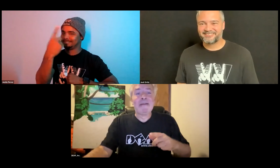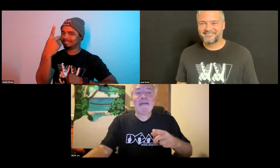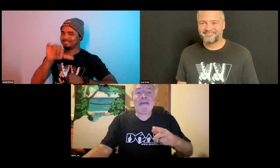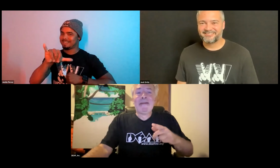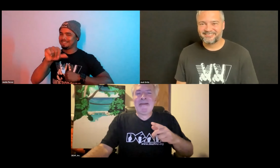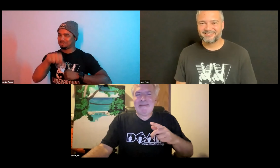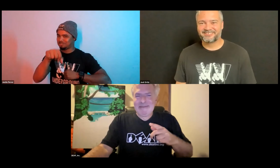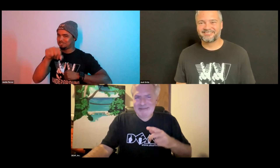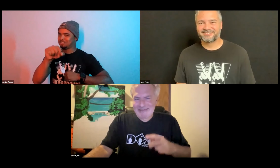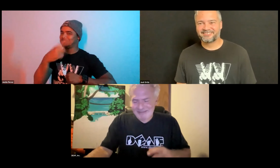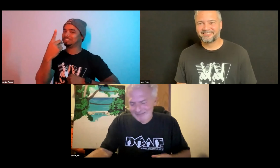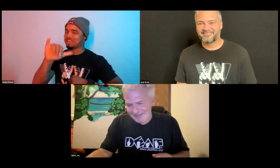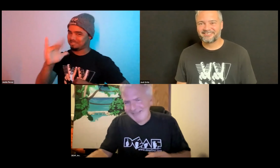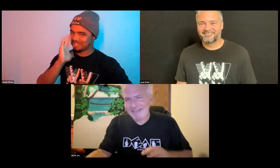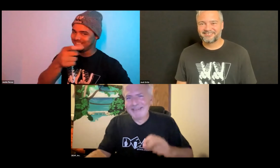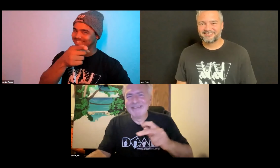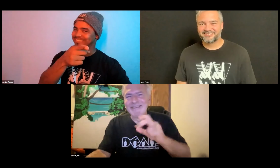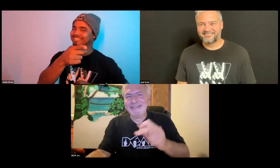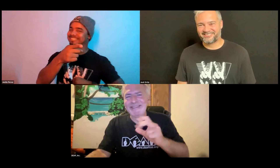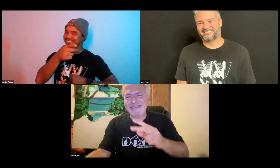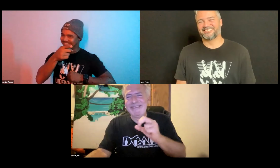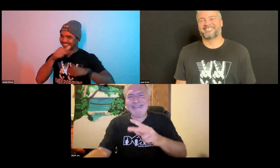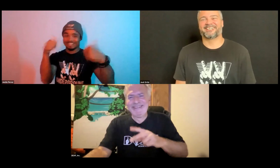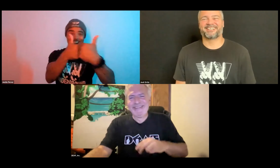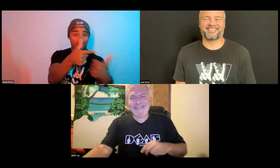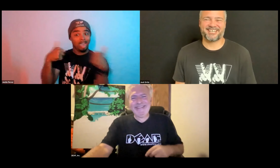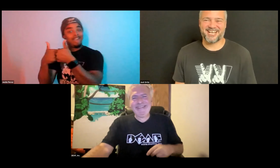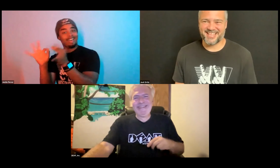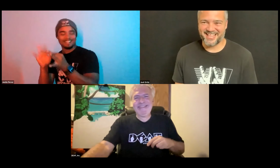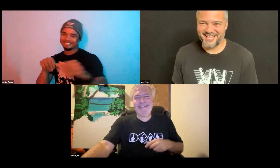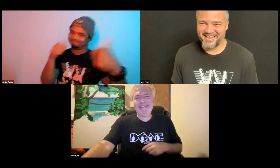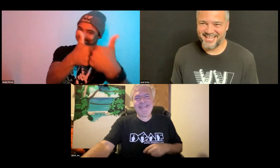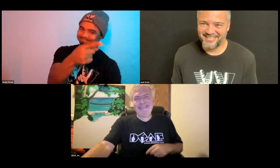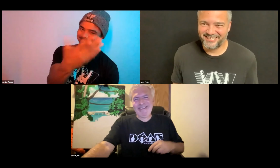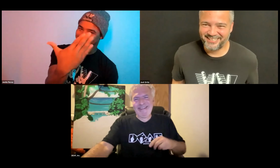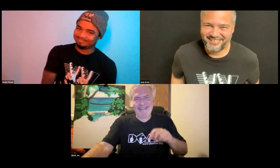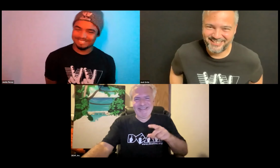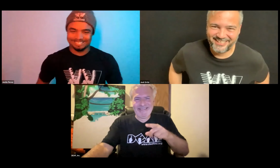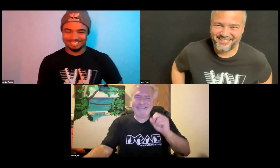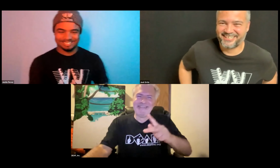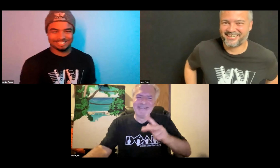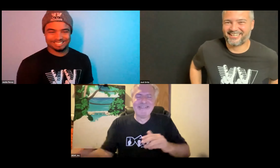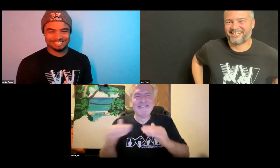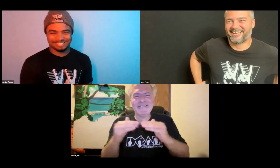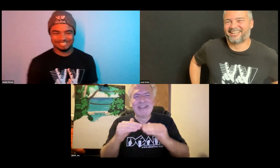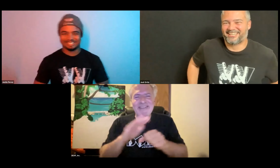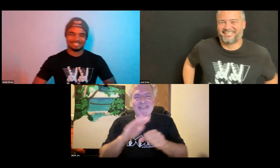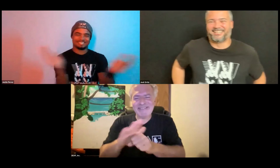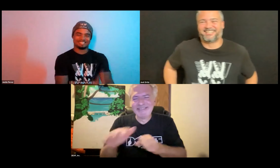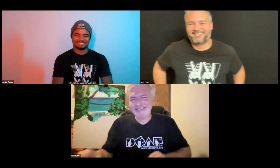Um ... You challenged the interpreters. Time to challenge you too! Okay, that's fair!